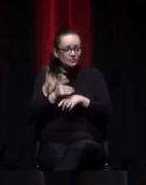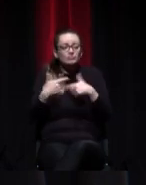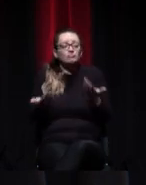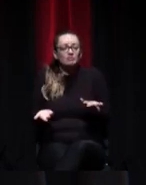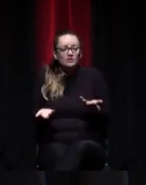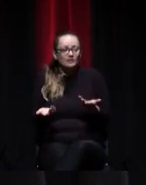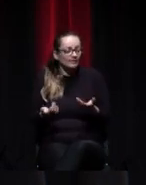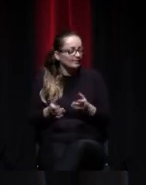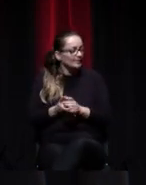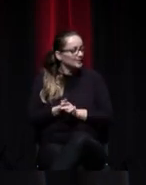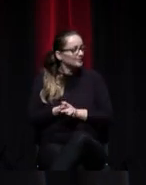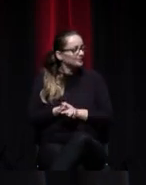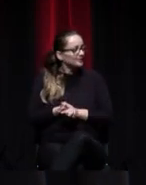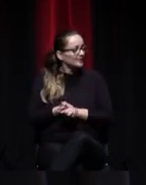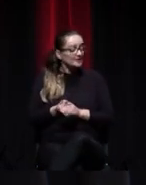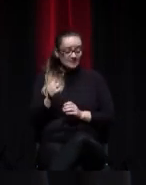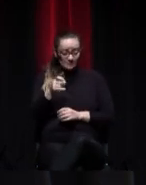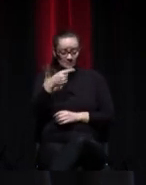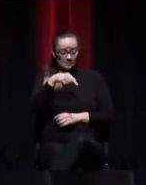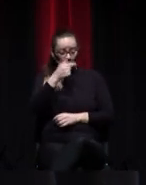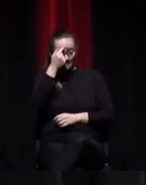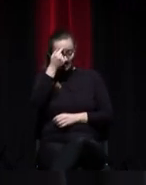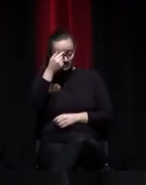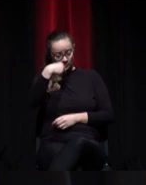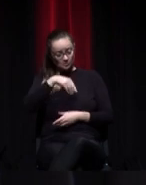If you think that we live in this autocratic society